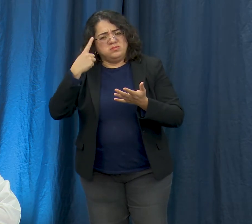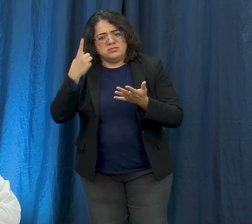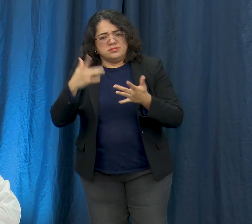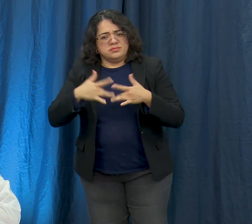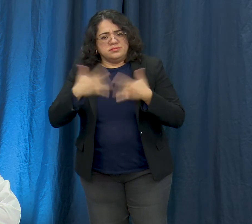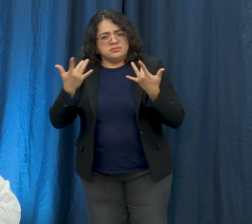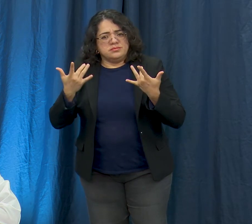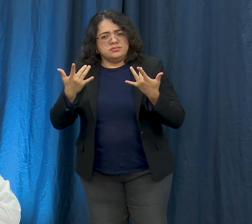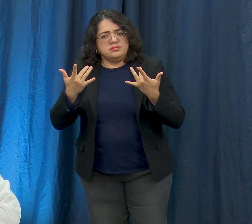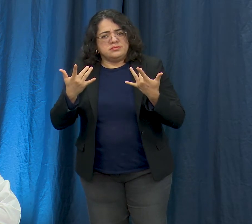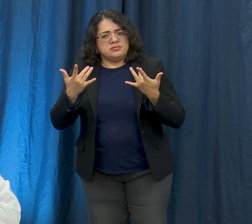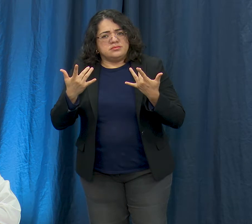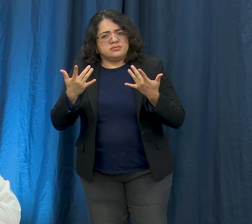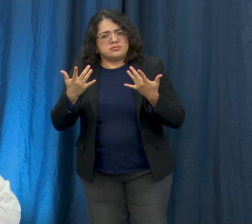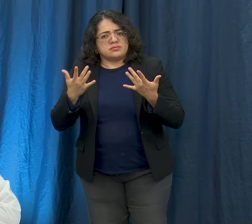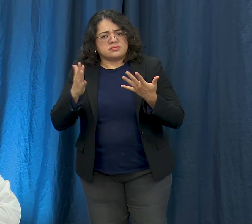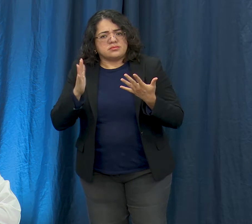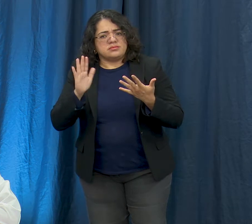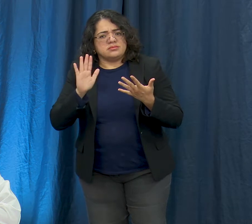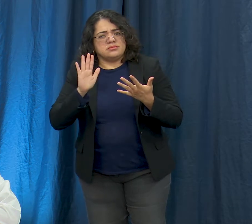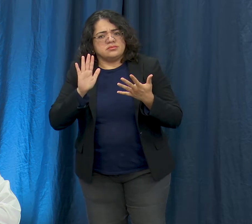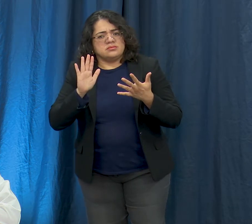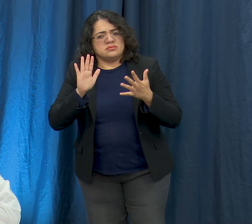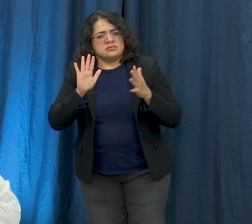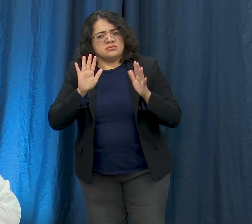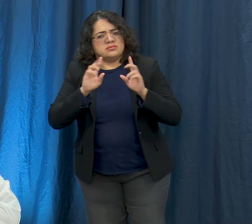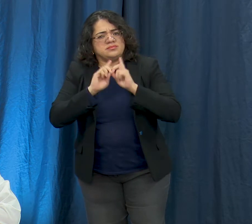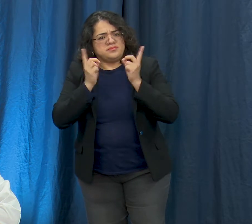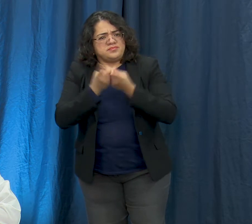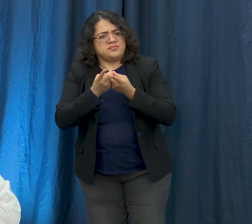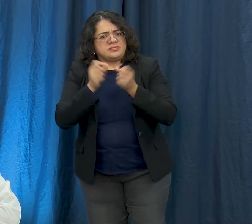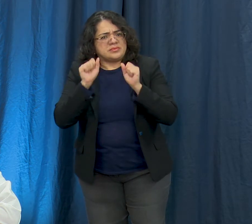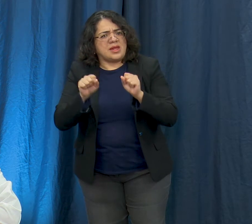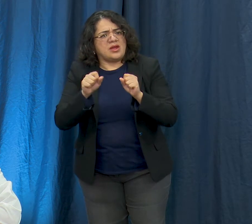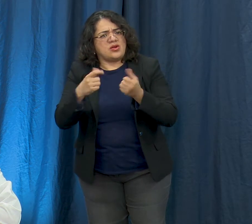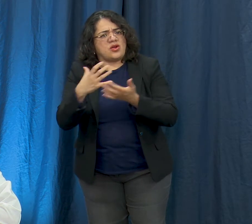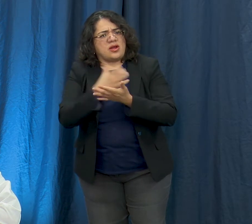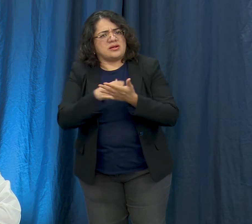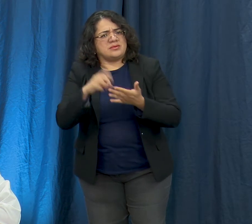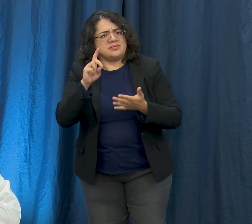have to instruct the department to collect this data when people are asking